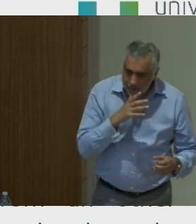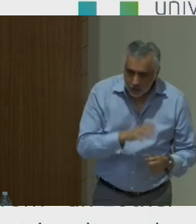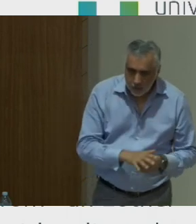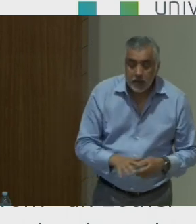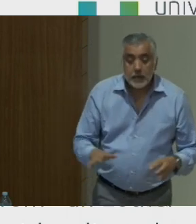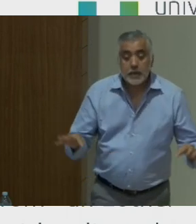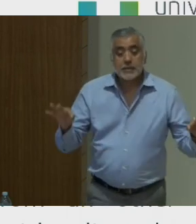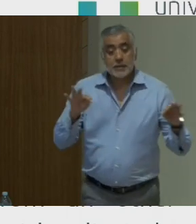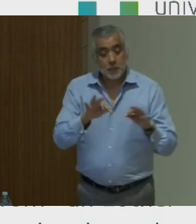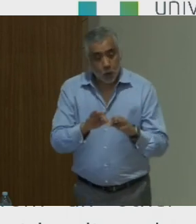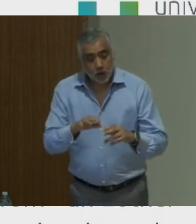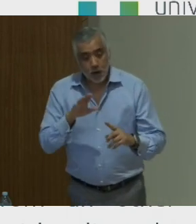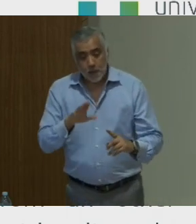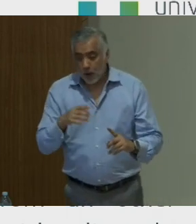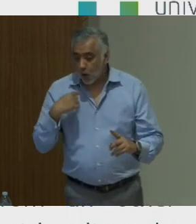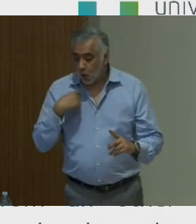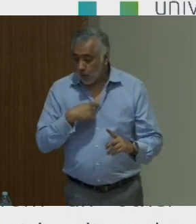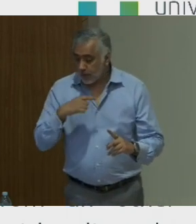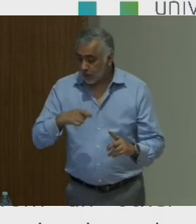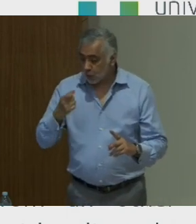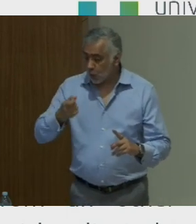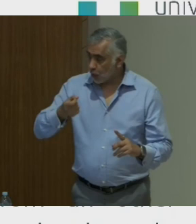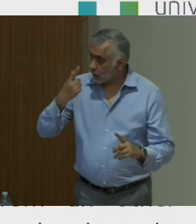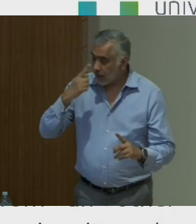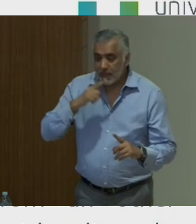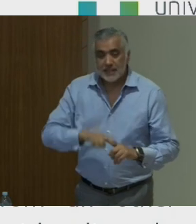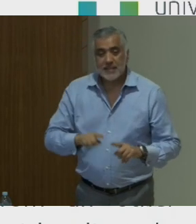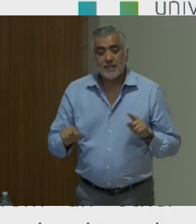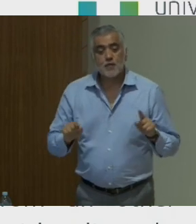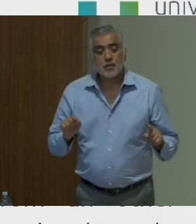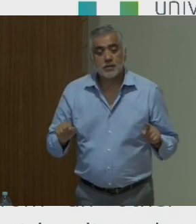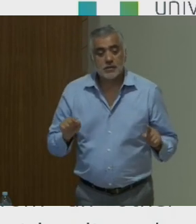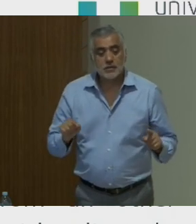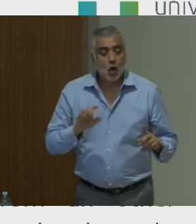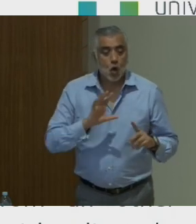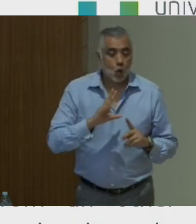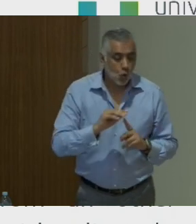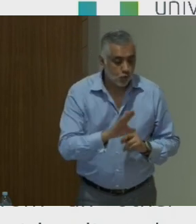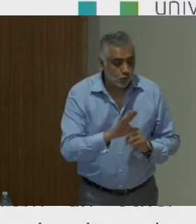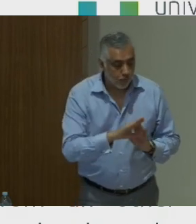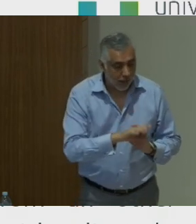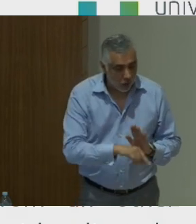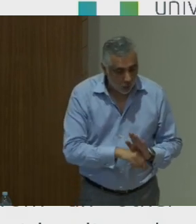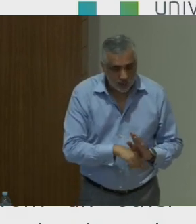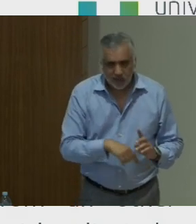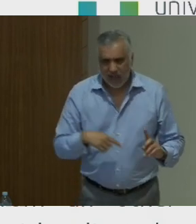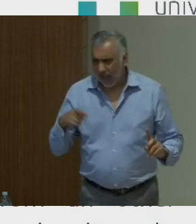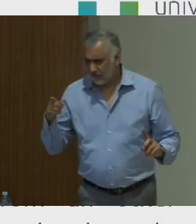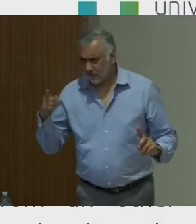But we have to understand the different cultural background, as you explained us in that wonderful